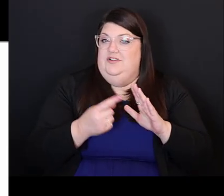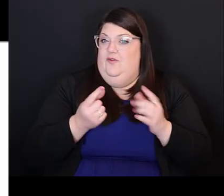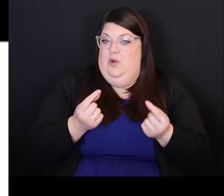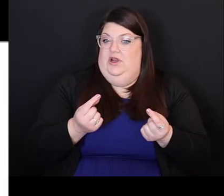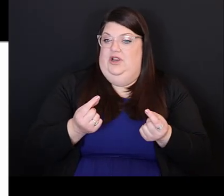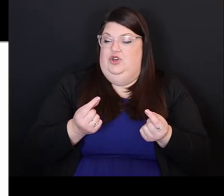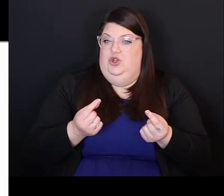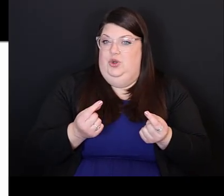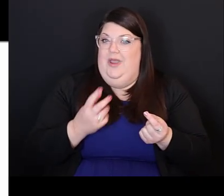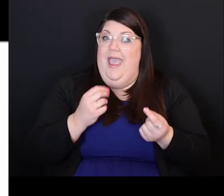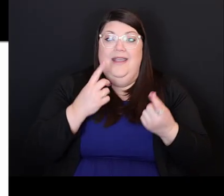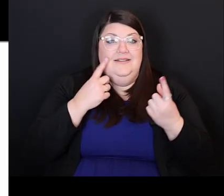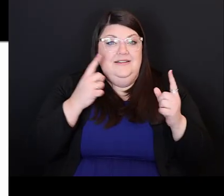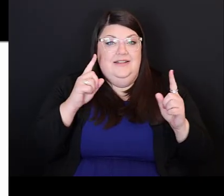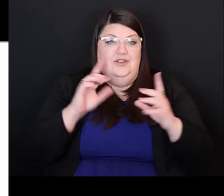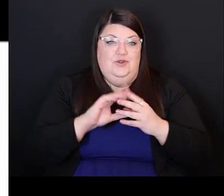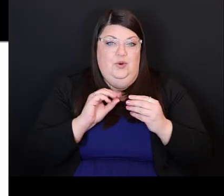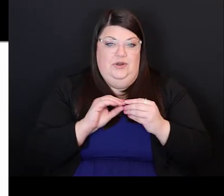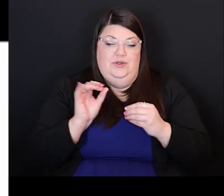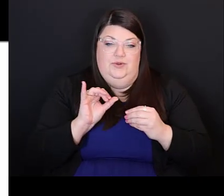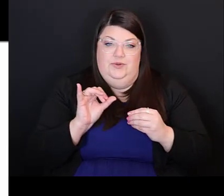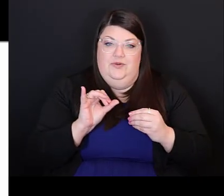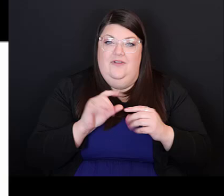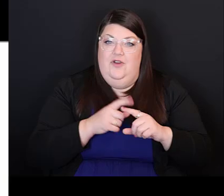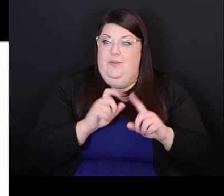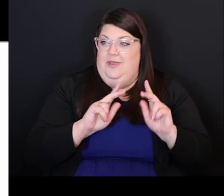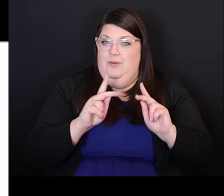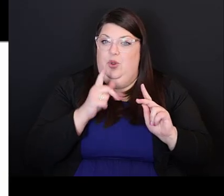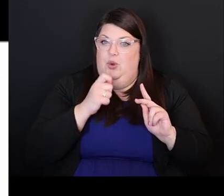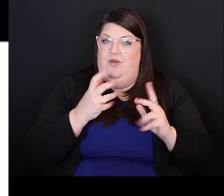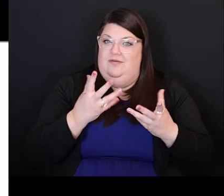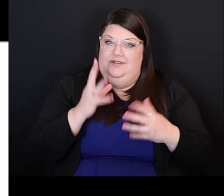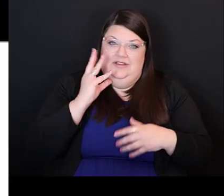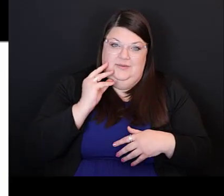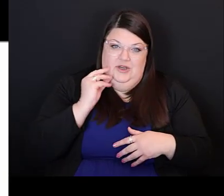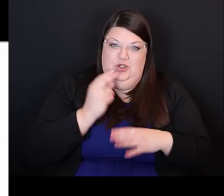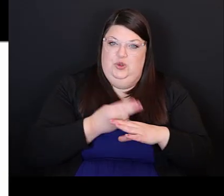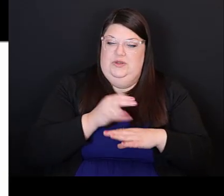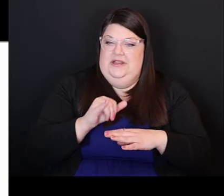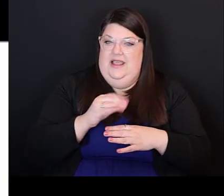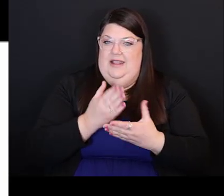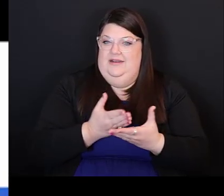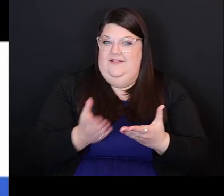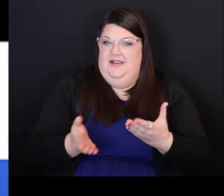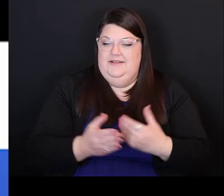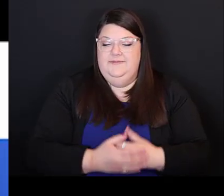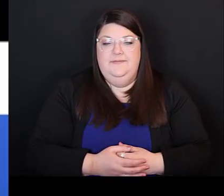and examples of what that device can do, and success stories from people using that device.